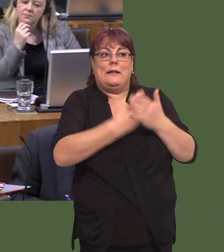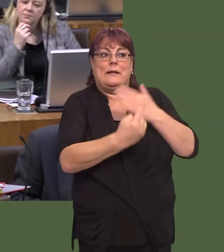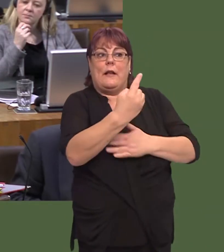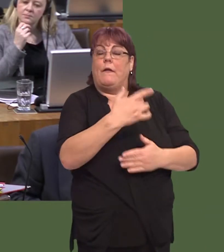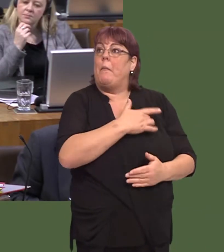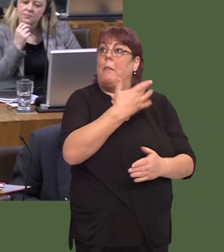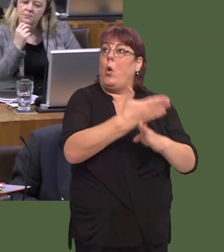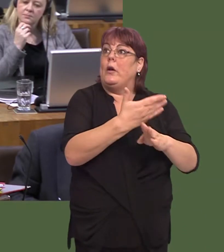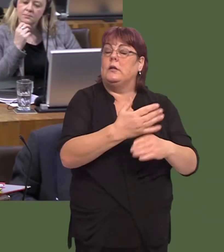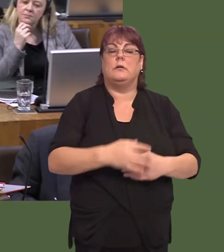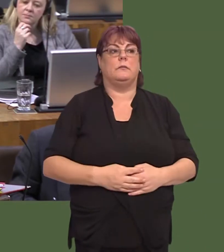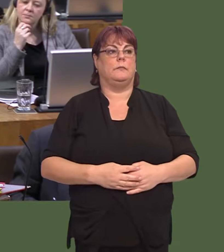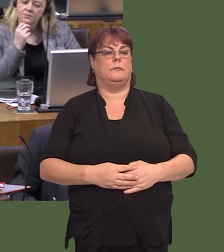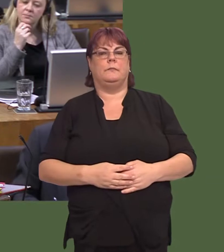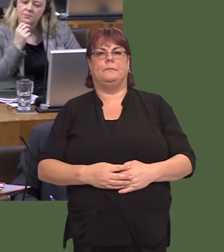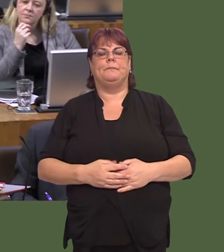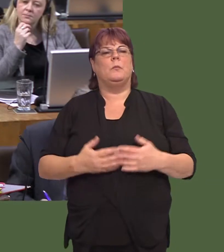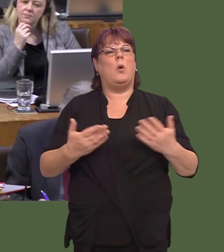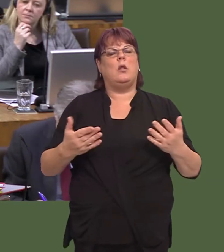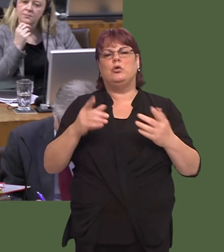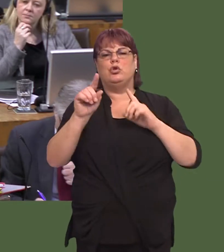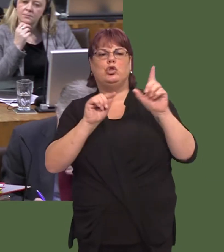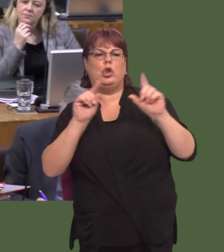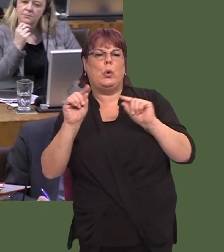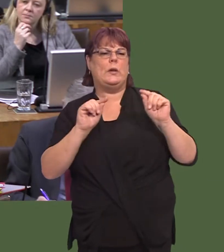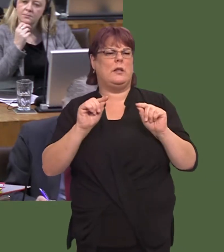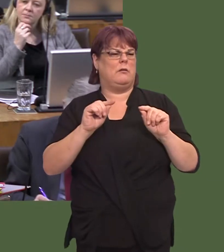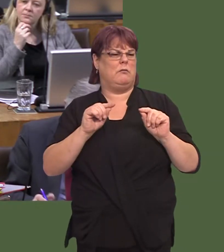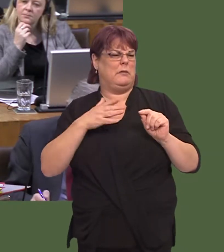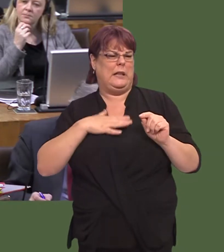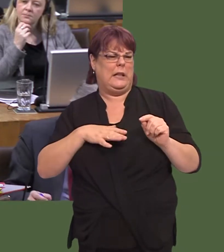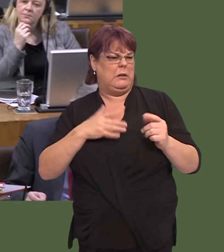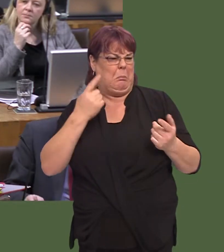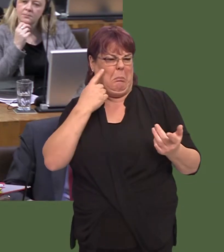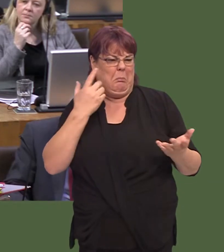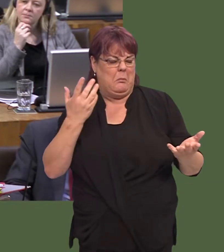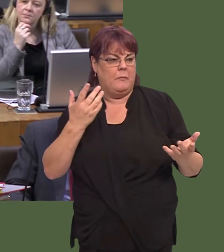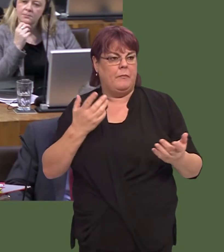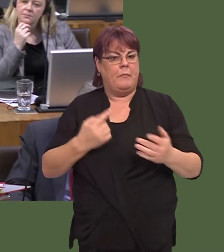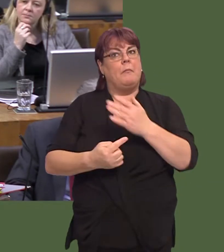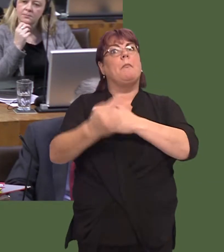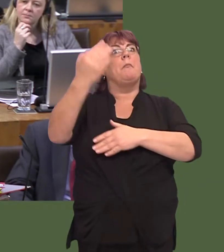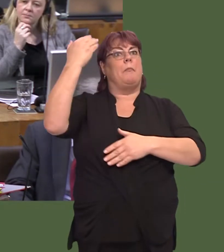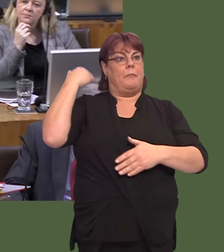At one time, in the days of the WDA, the emphasis was completely was on inward investment.